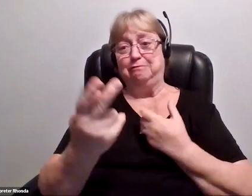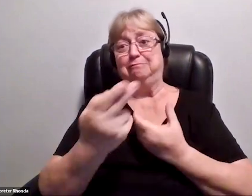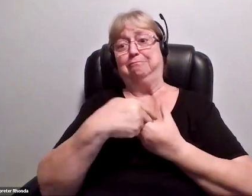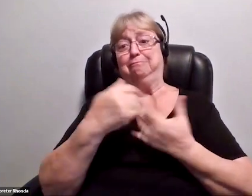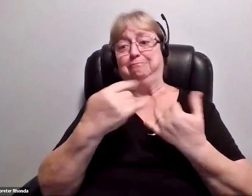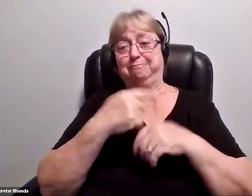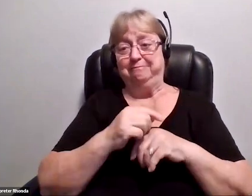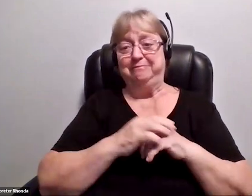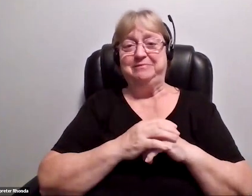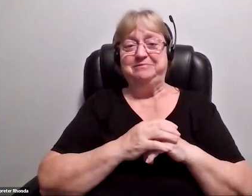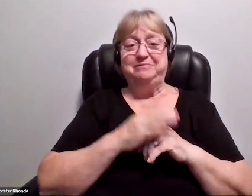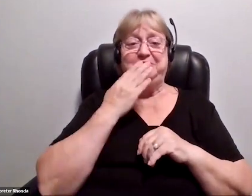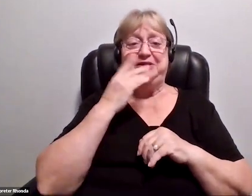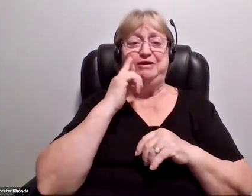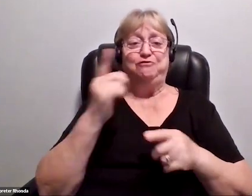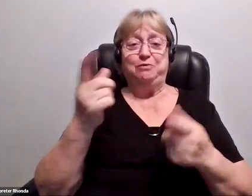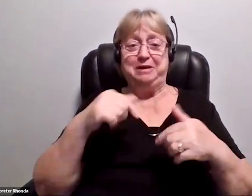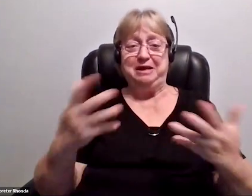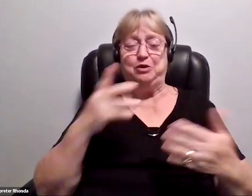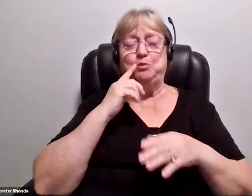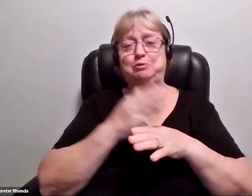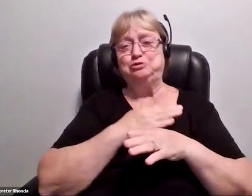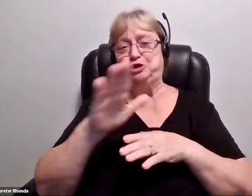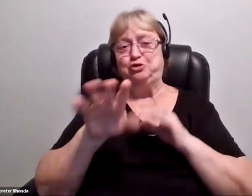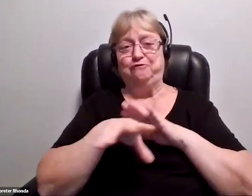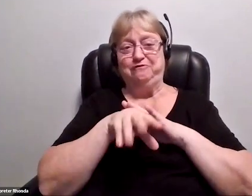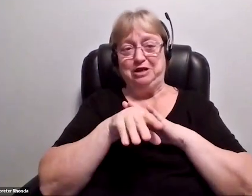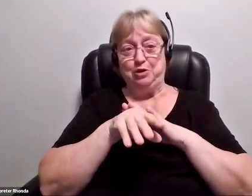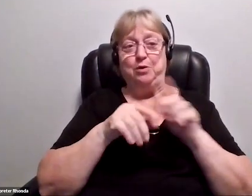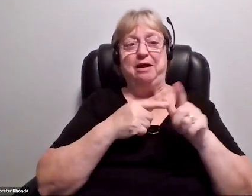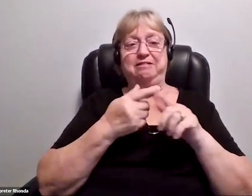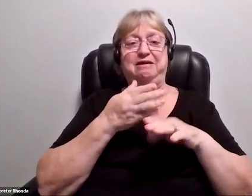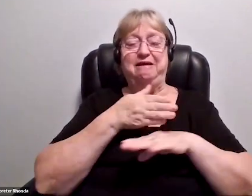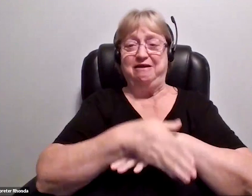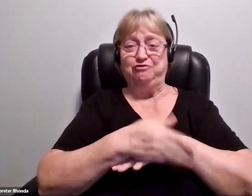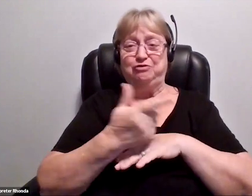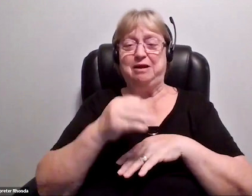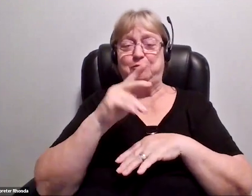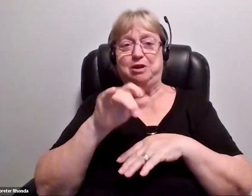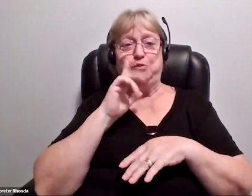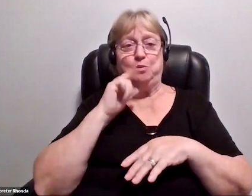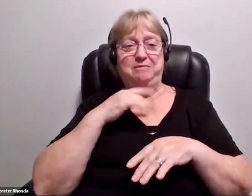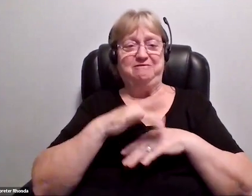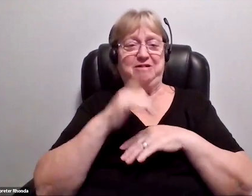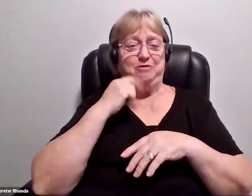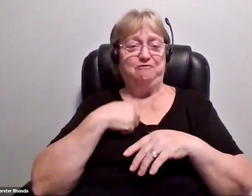Thank you for being here and we'll go ahead and share your video. Afterwards Gabriela will be available for any questions.